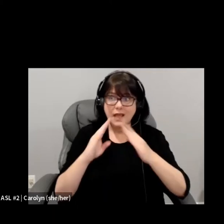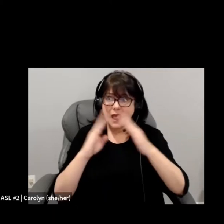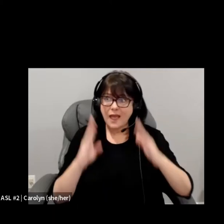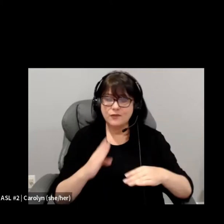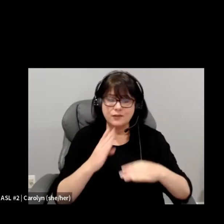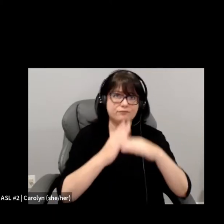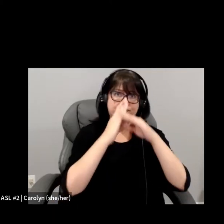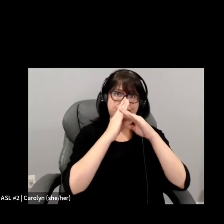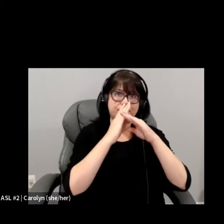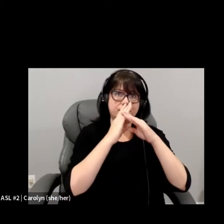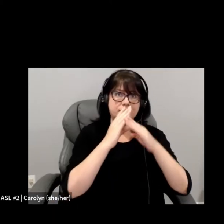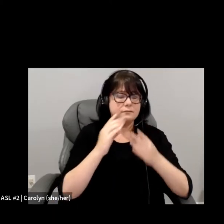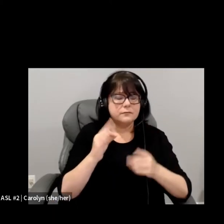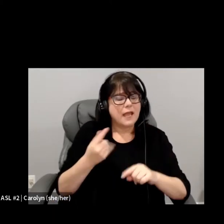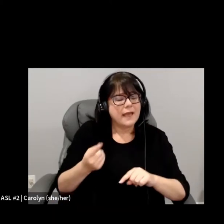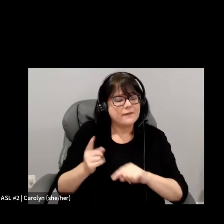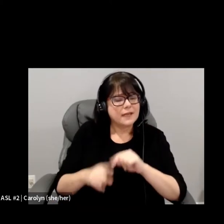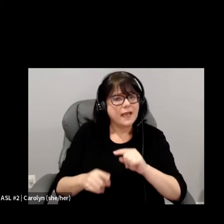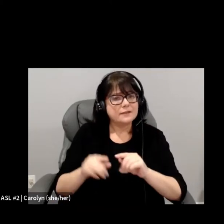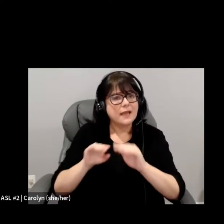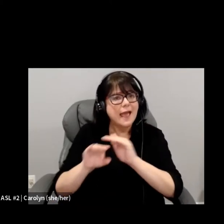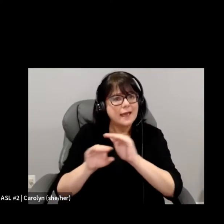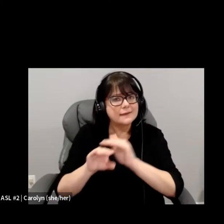I TAKE YOU BACK TO THAT POINT.